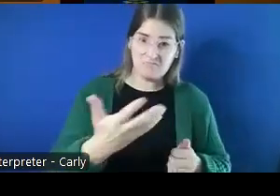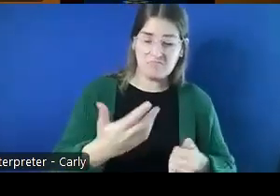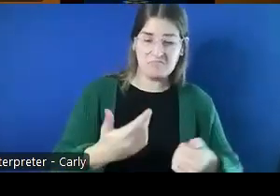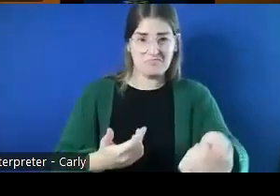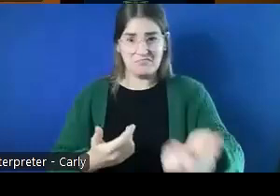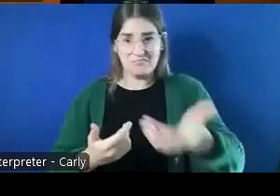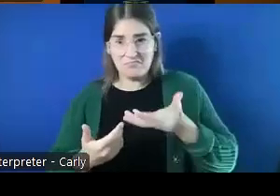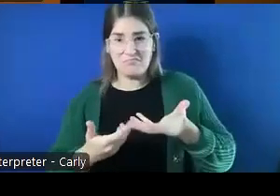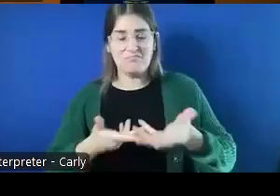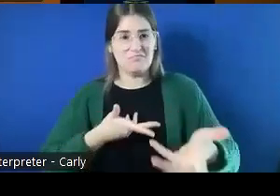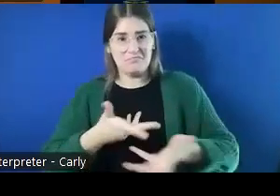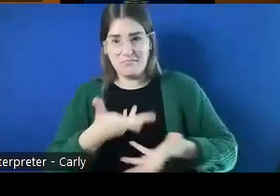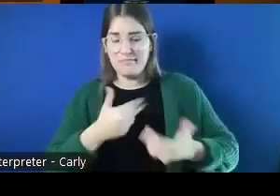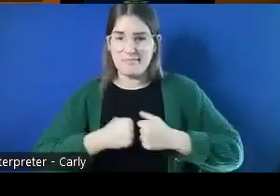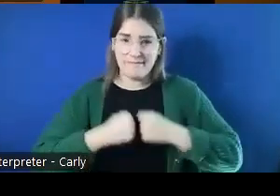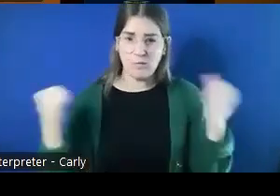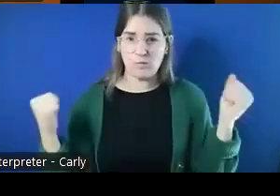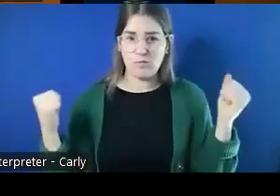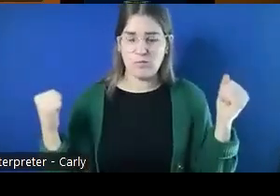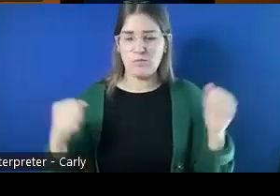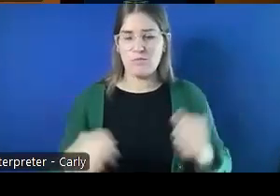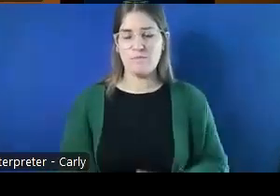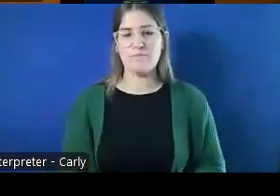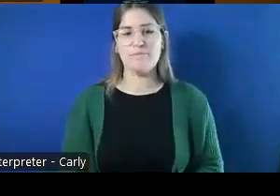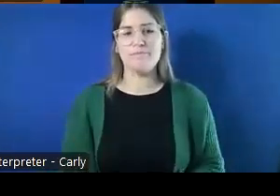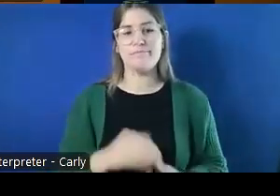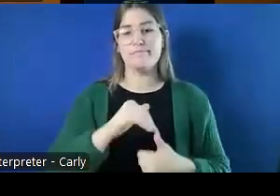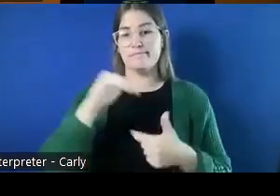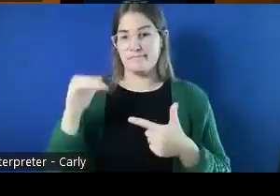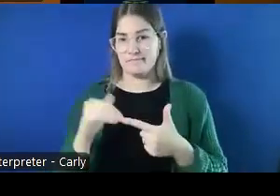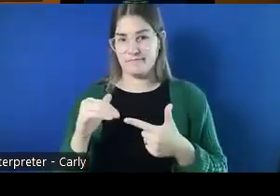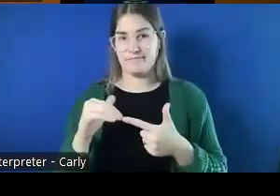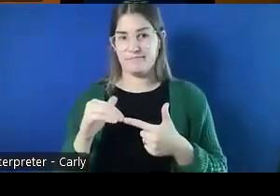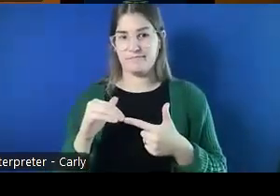one another and be vulnerable um and then what kind of goes hand inand with that is this this